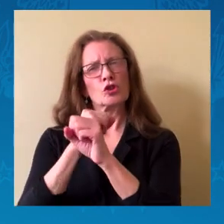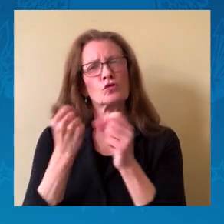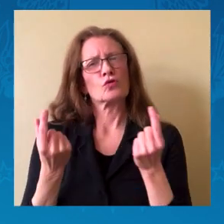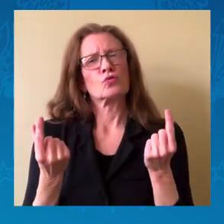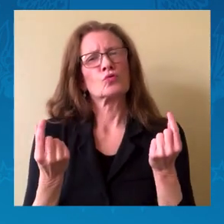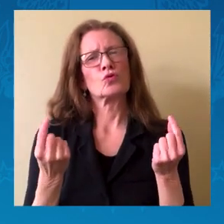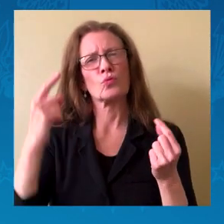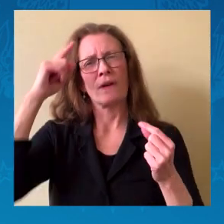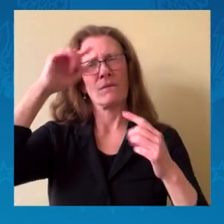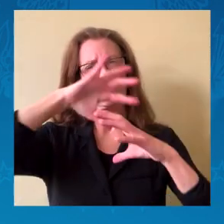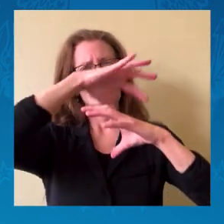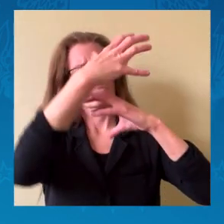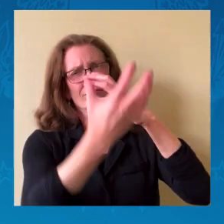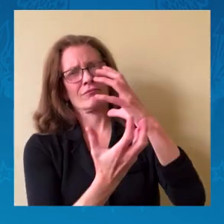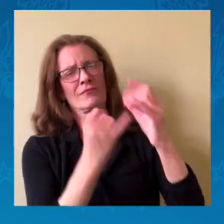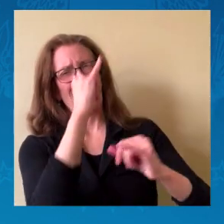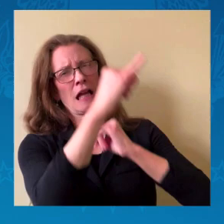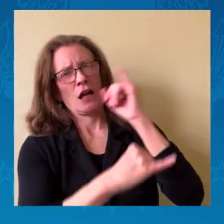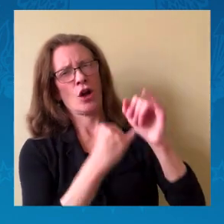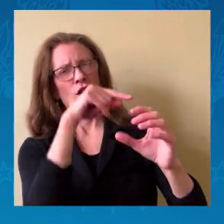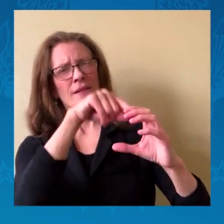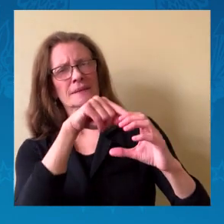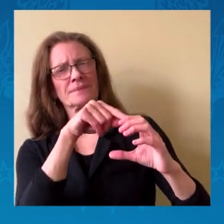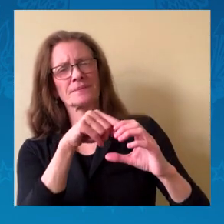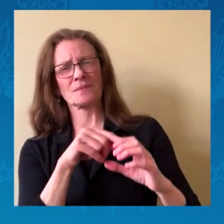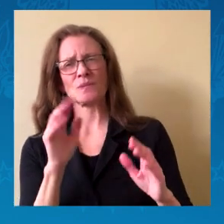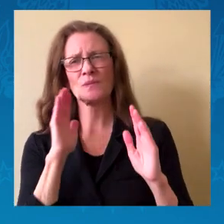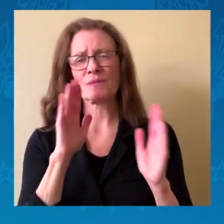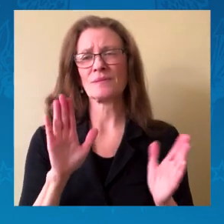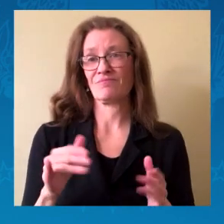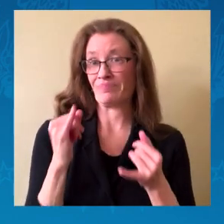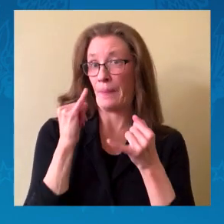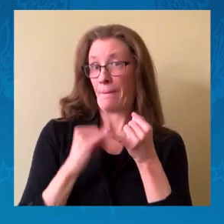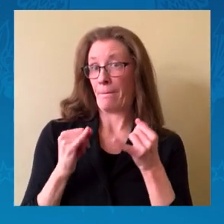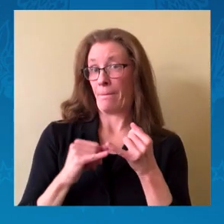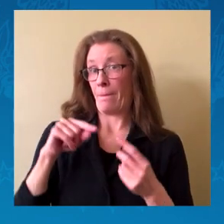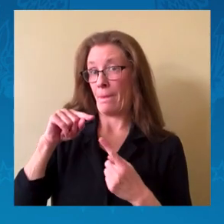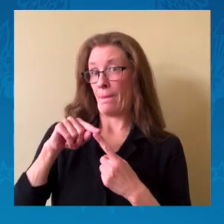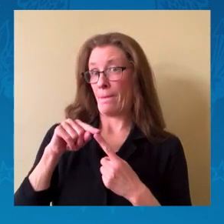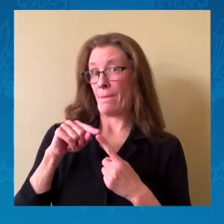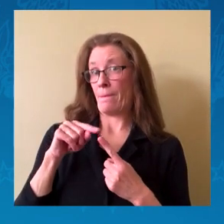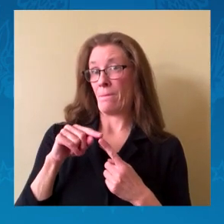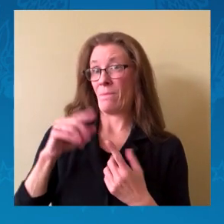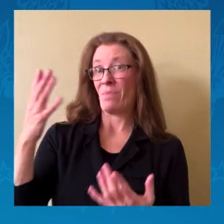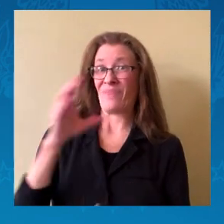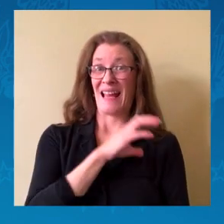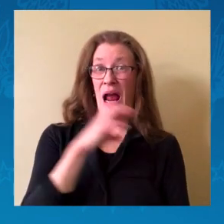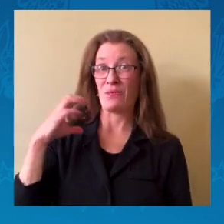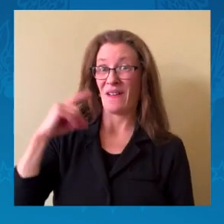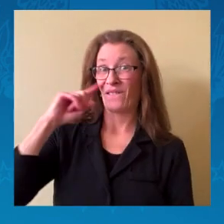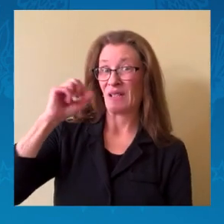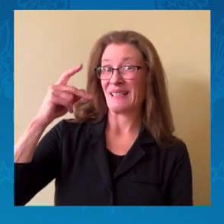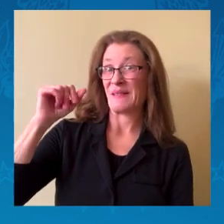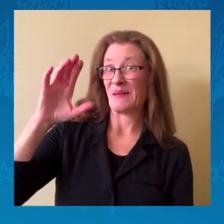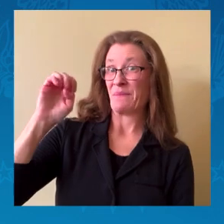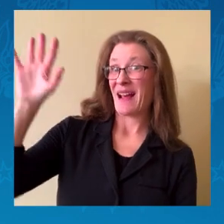And then finally, the National Space Council staff, which I have to thank for the extraordinary work that you all have been doing,